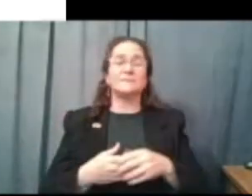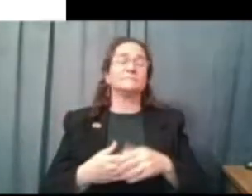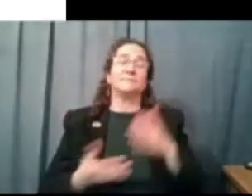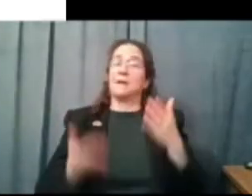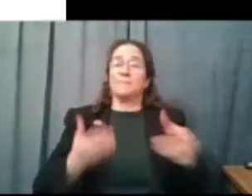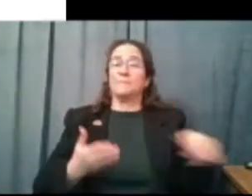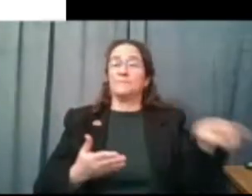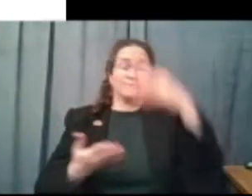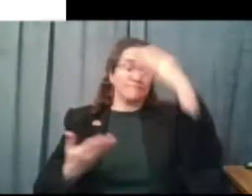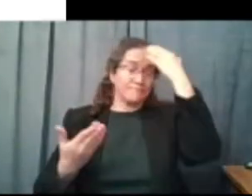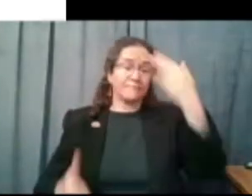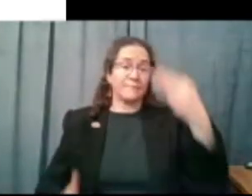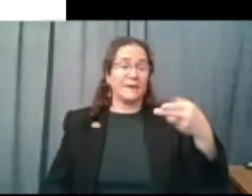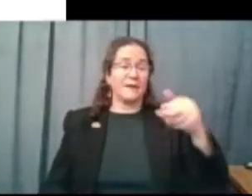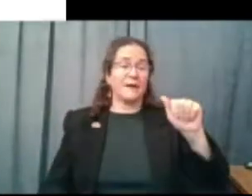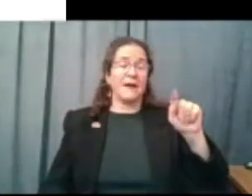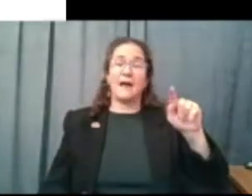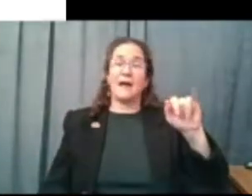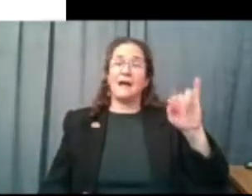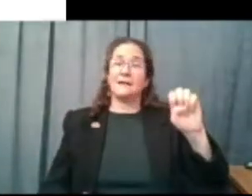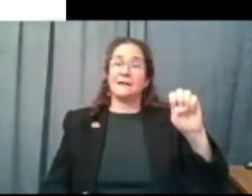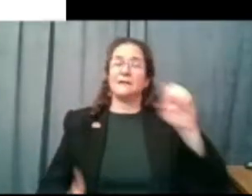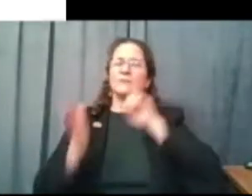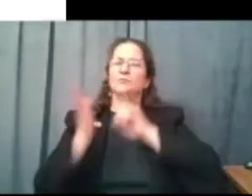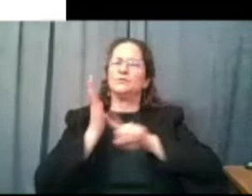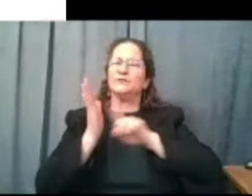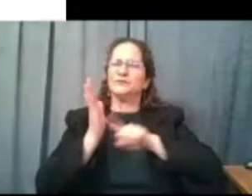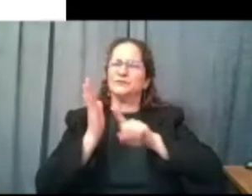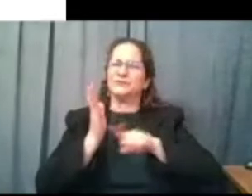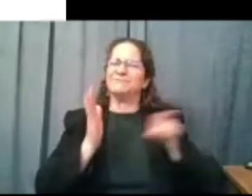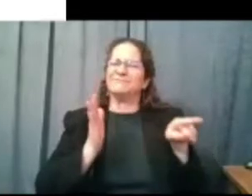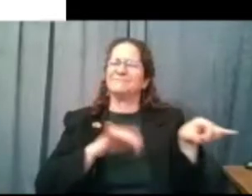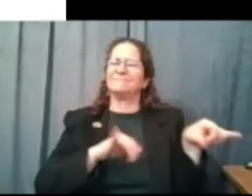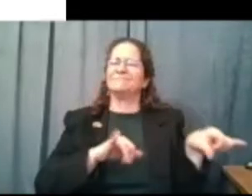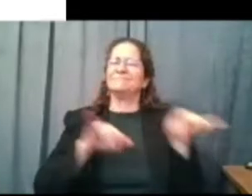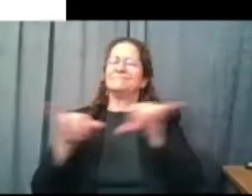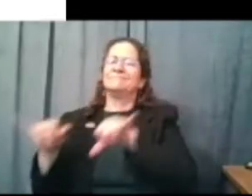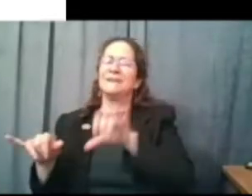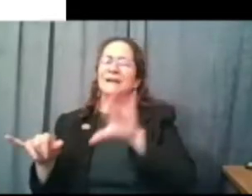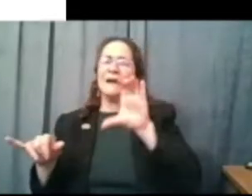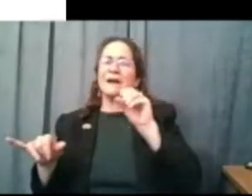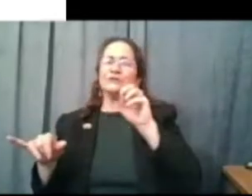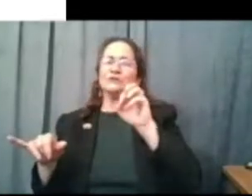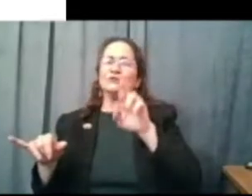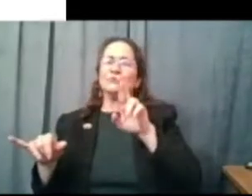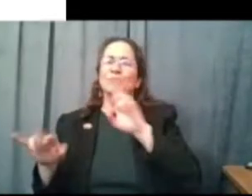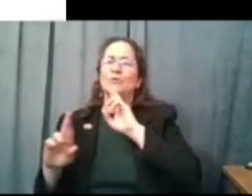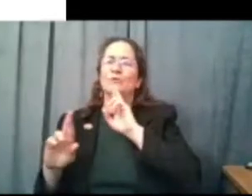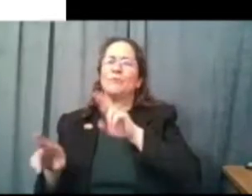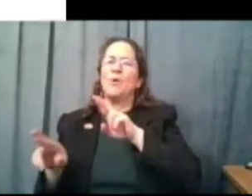Research, he's kind of the Consumer Reports of you know what works in education, and so you always